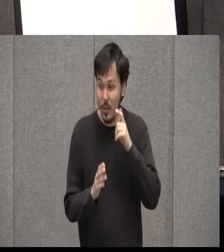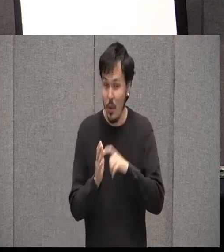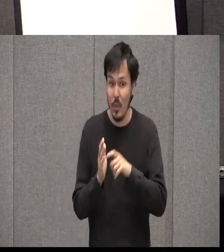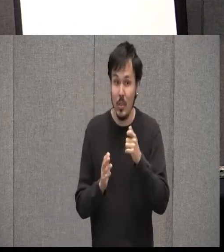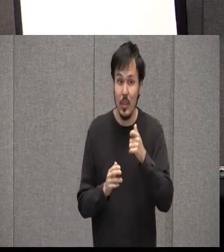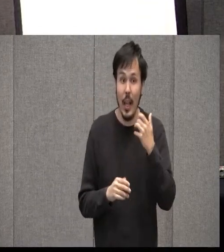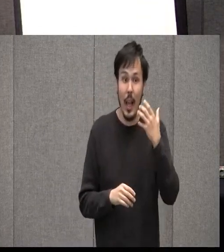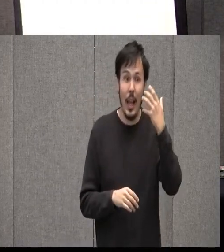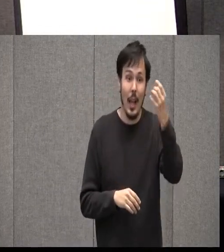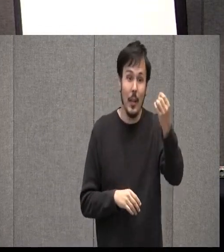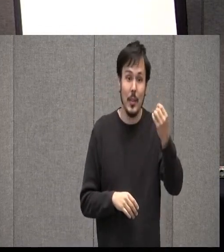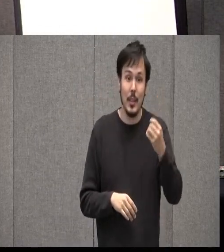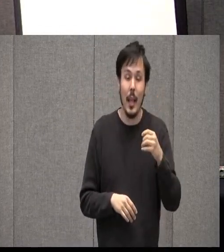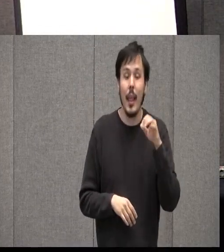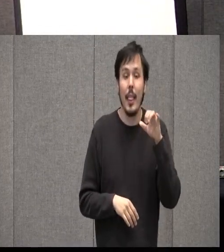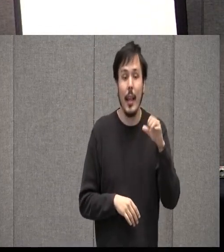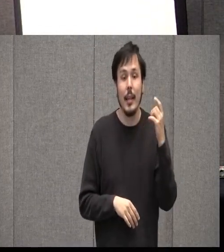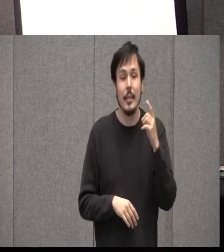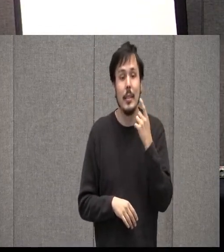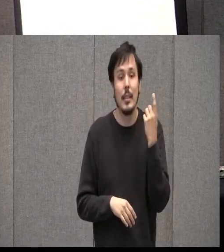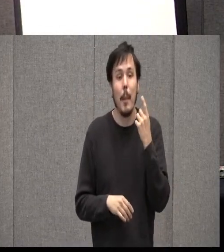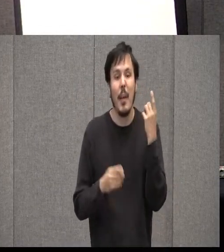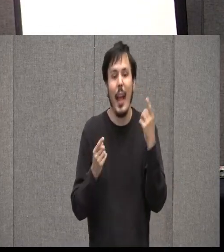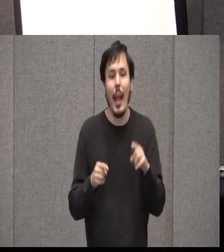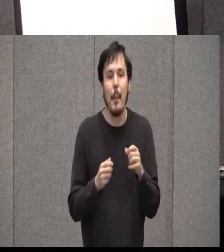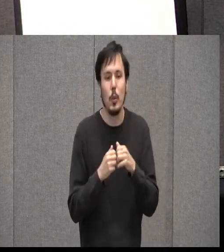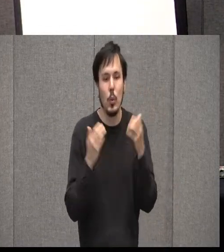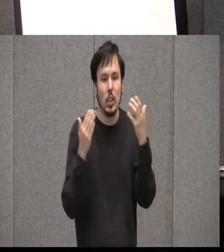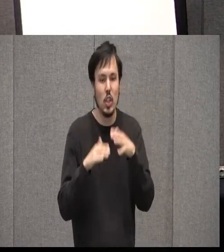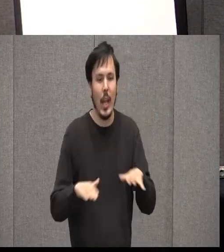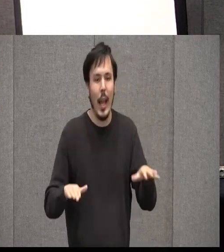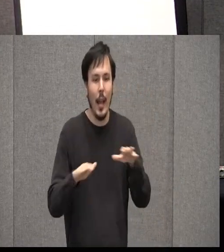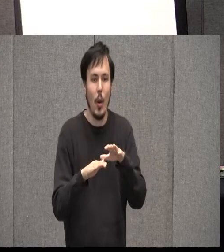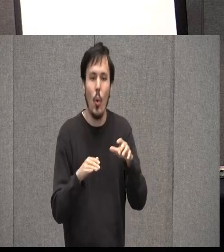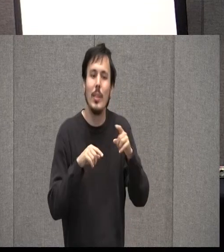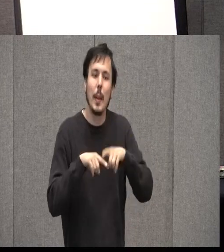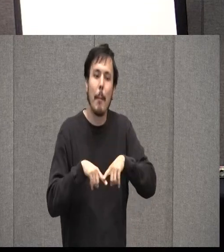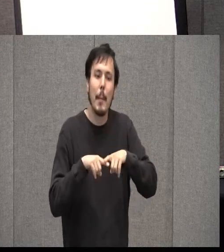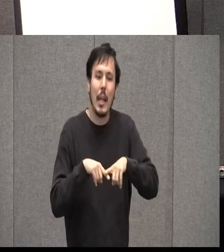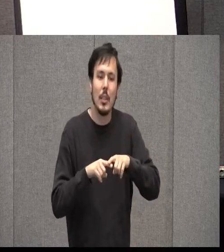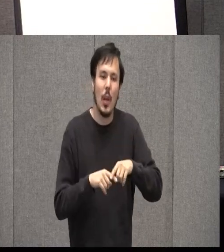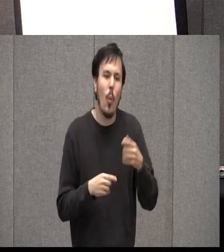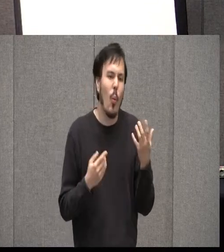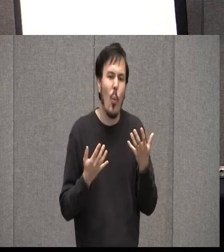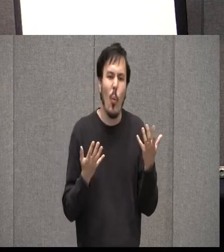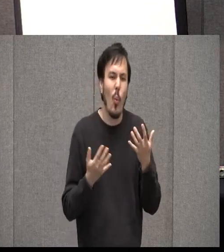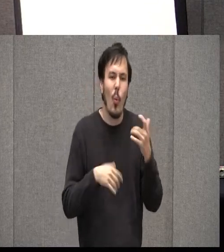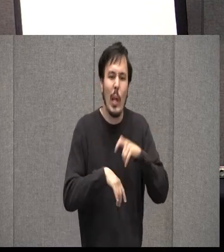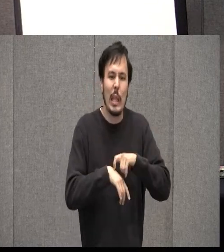that's something that happens with shadow depending on what time of day it is. [Ms Potter] Oh, yes.